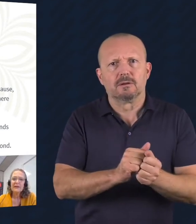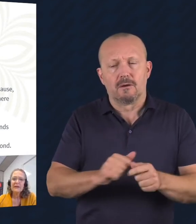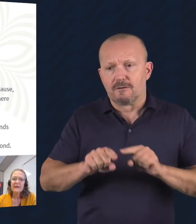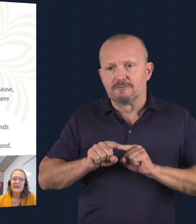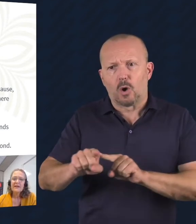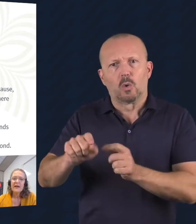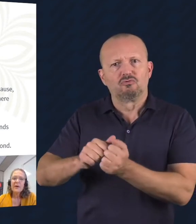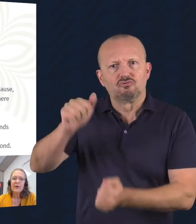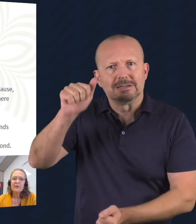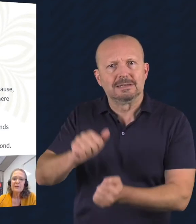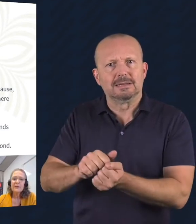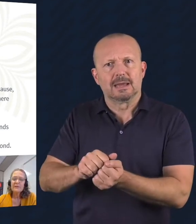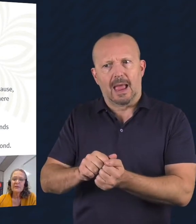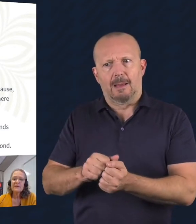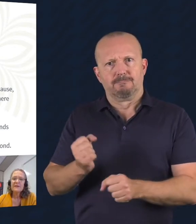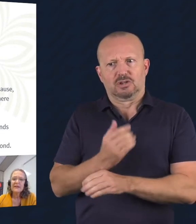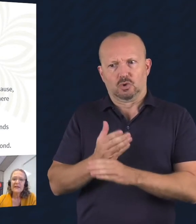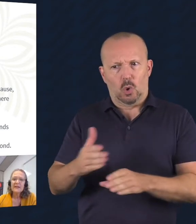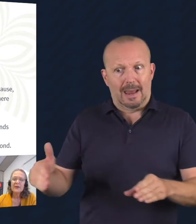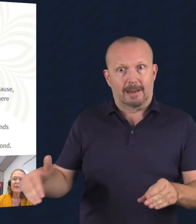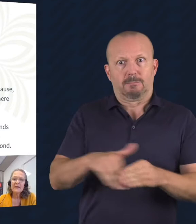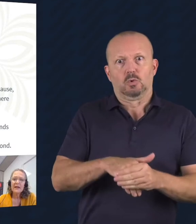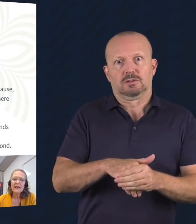to uphold the principles of Te Tiriti o Waitangi,